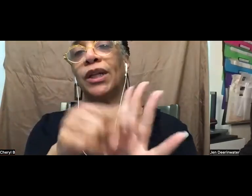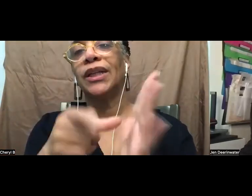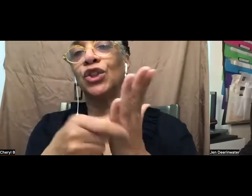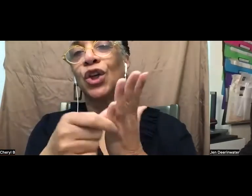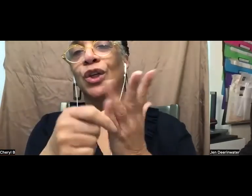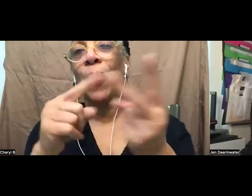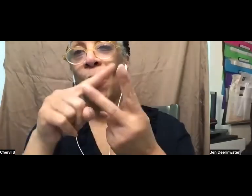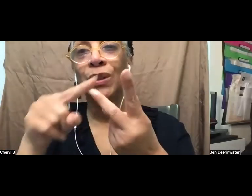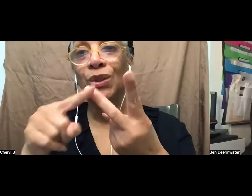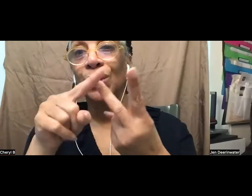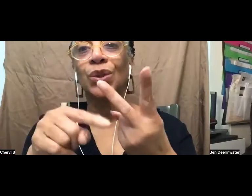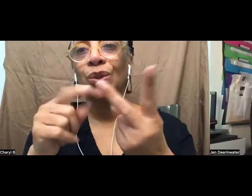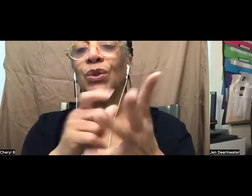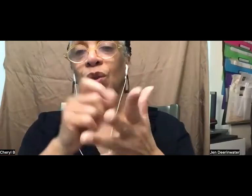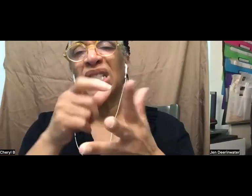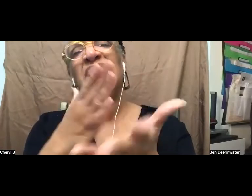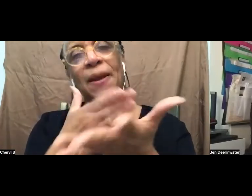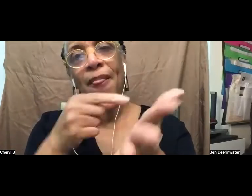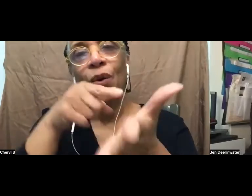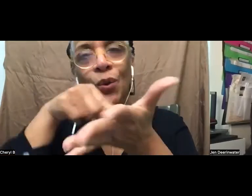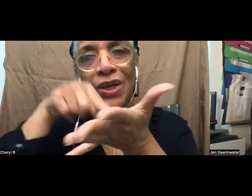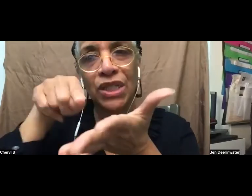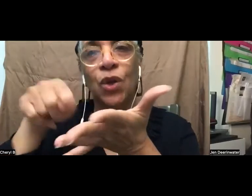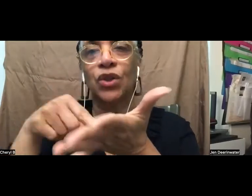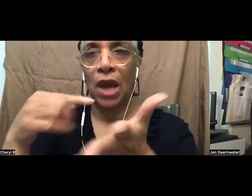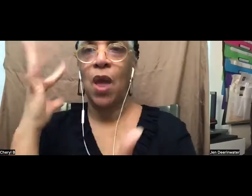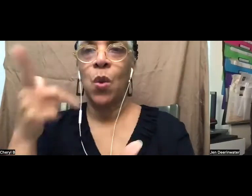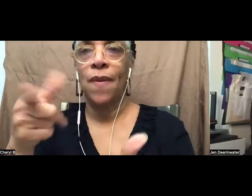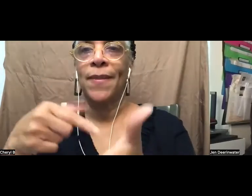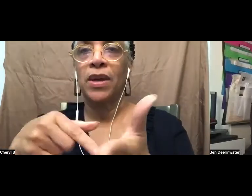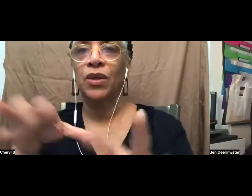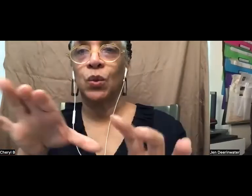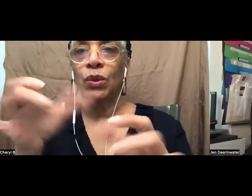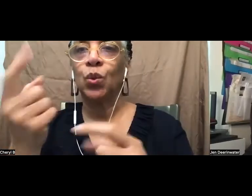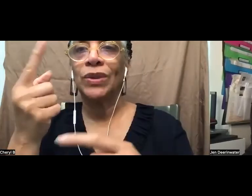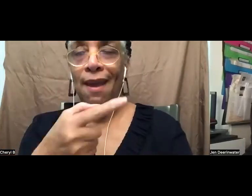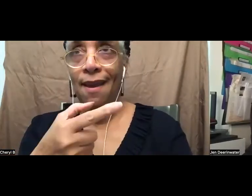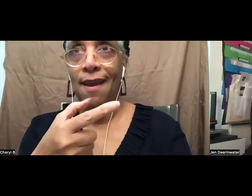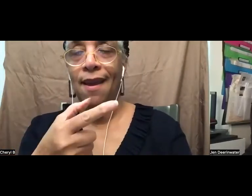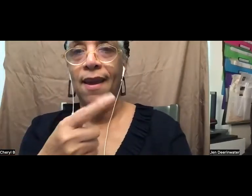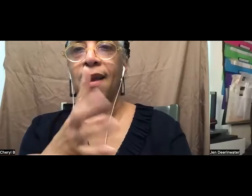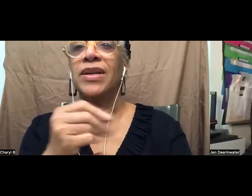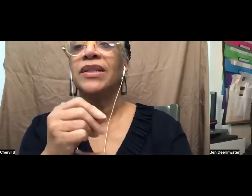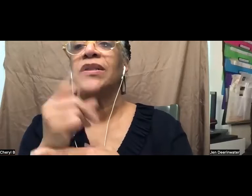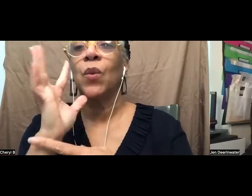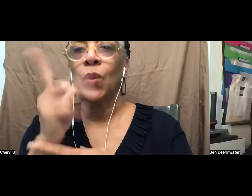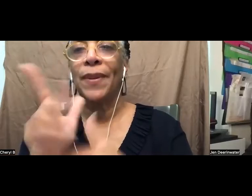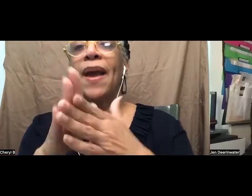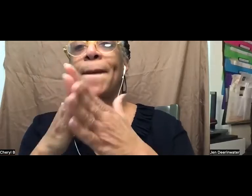are some of the research I will be going over today. There is also going to be a book out that I will have a